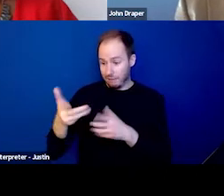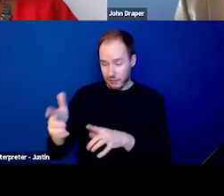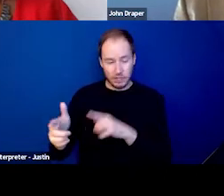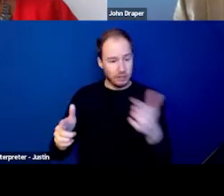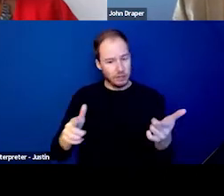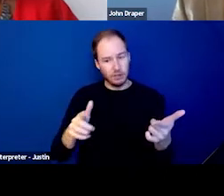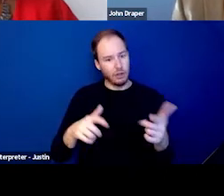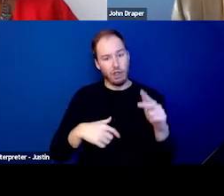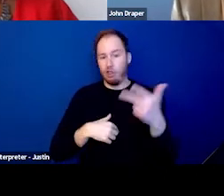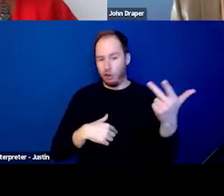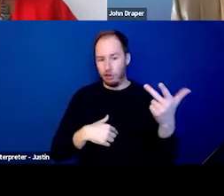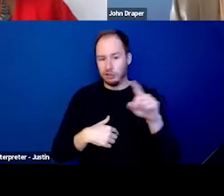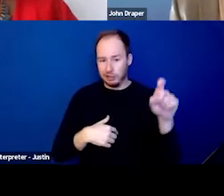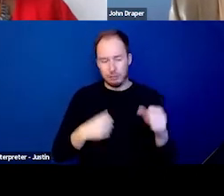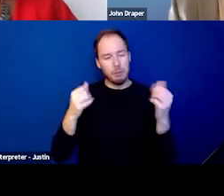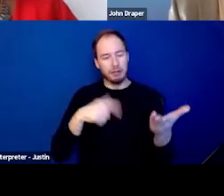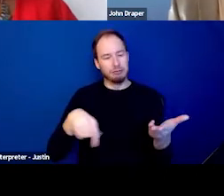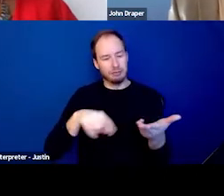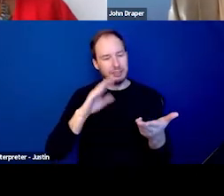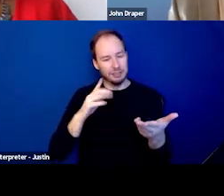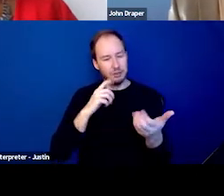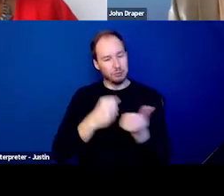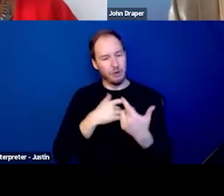We've got a number of people whose hearts are in Texas here.